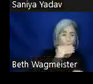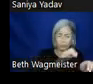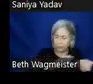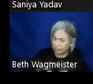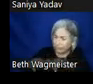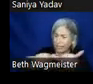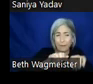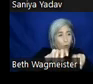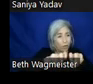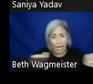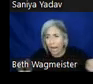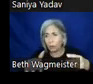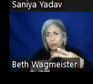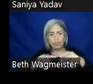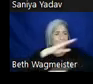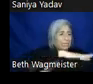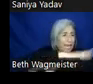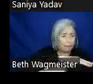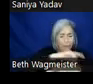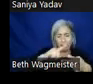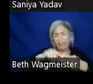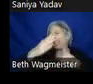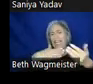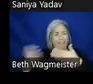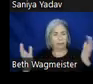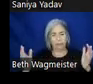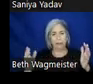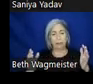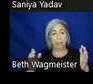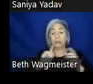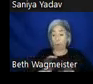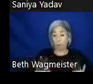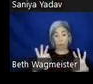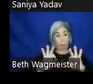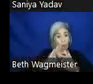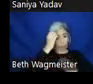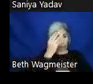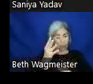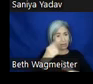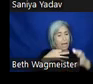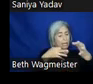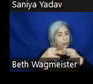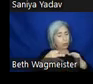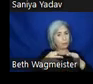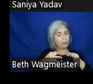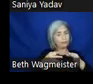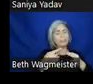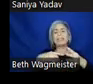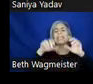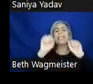a table, any other part of furniture. An important word for what I described is scalability. Fast,